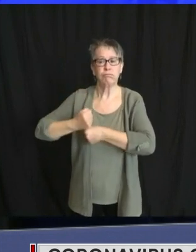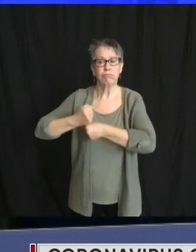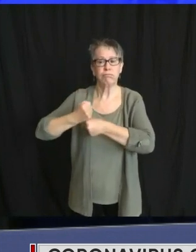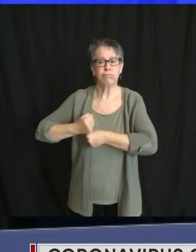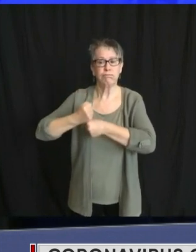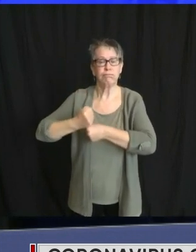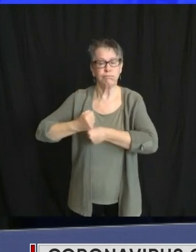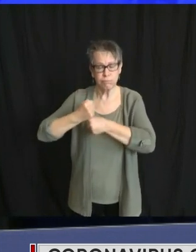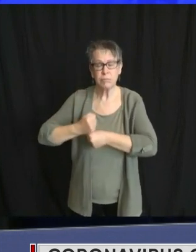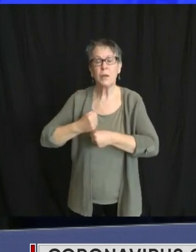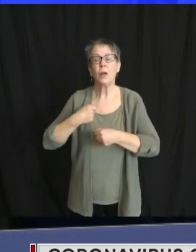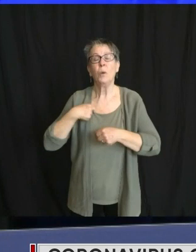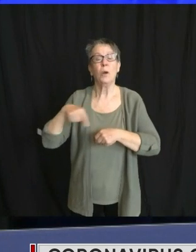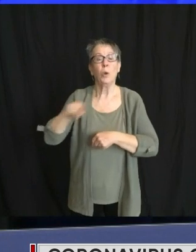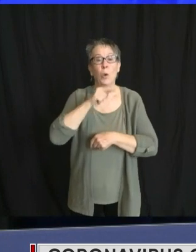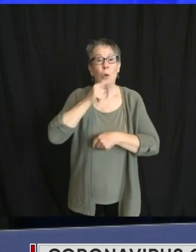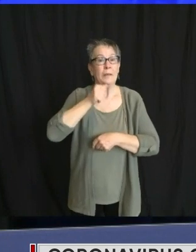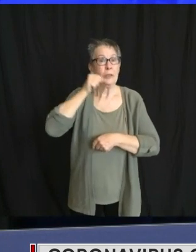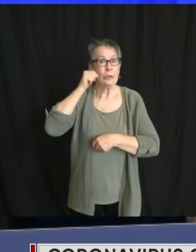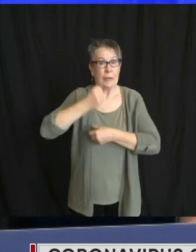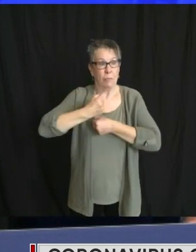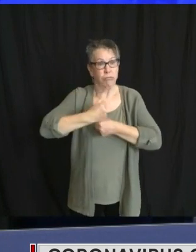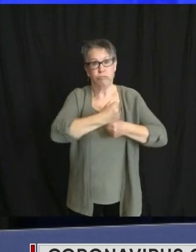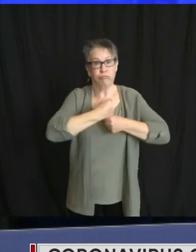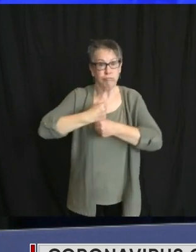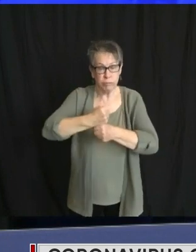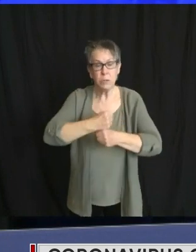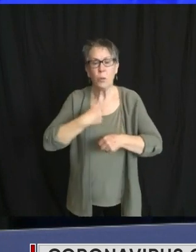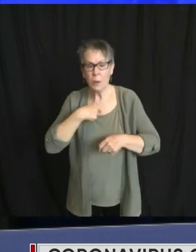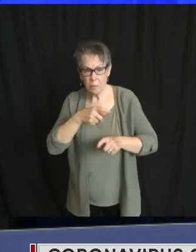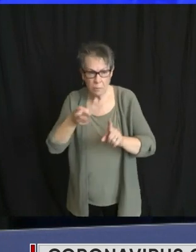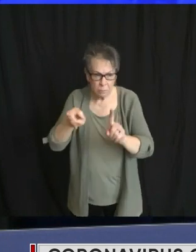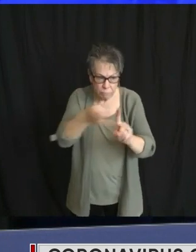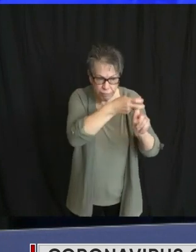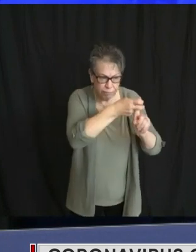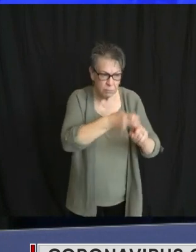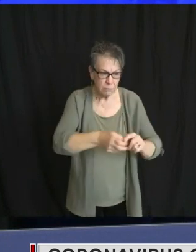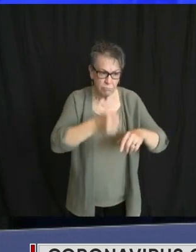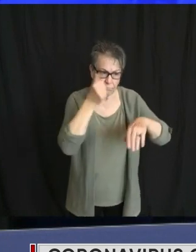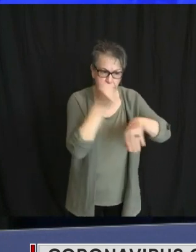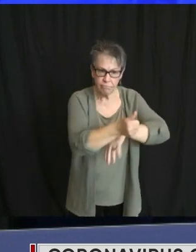HAVE BEEN AUTHORIZED AGAINST HER